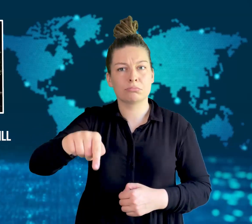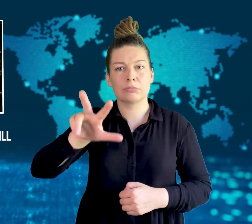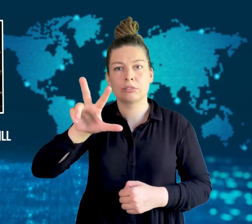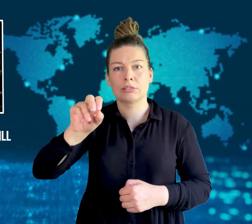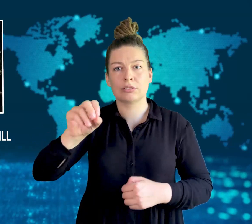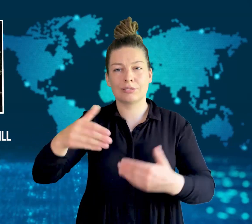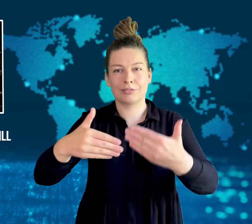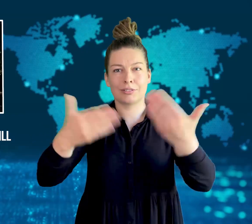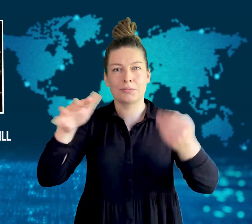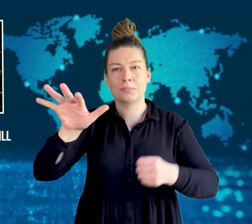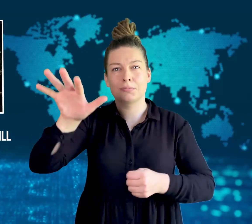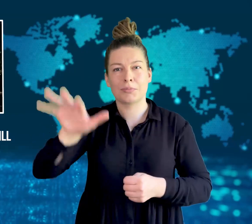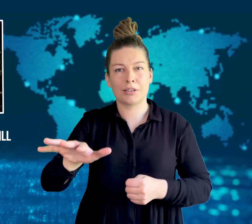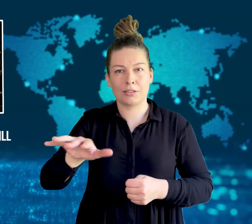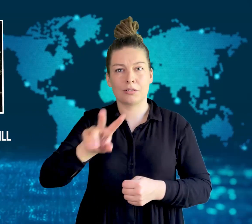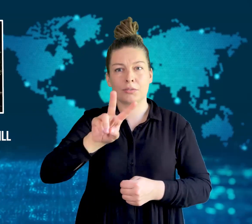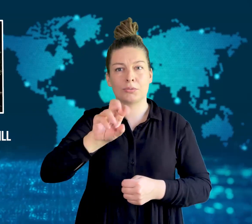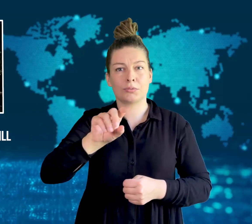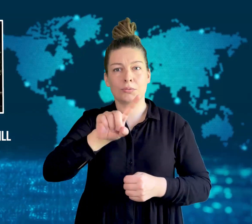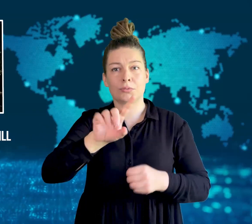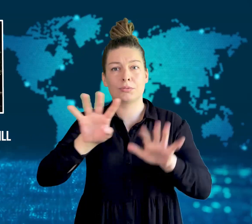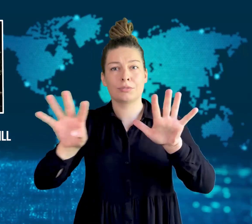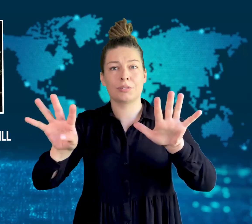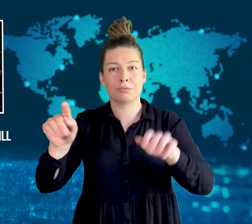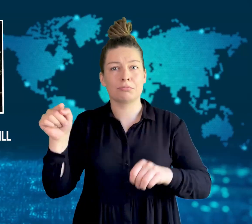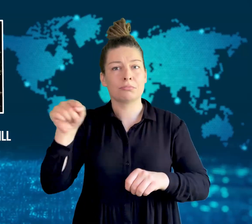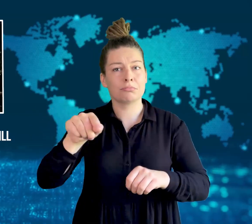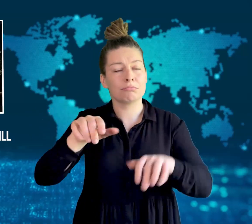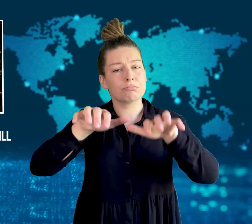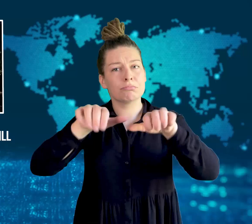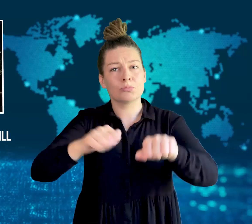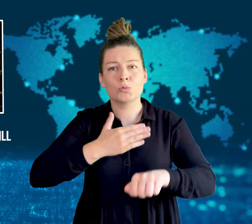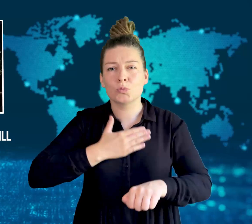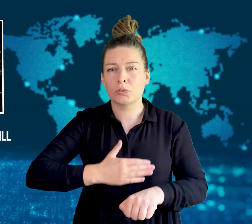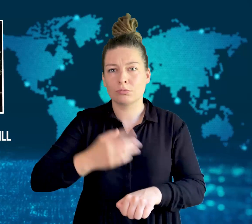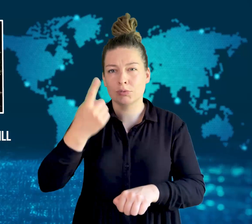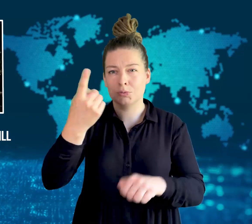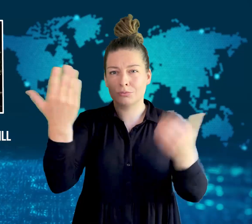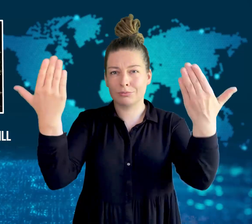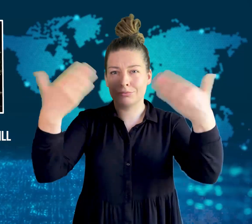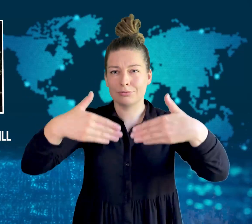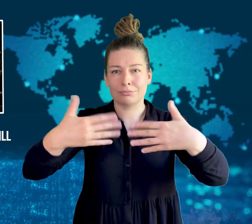at the Roseate House Hotel.